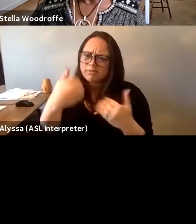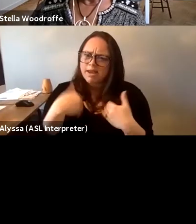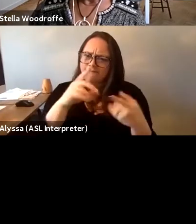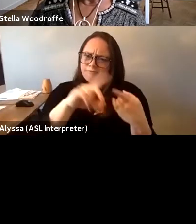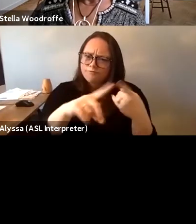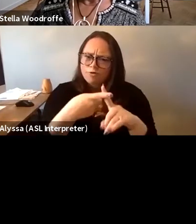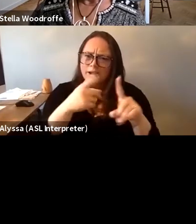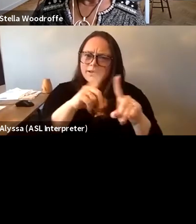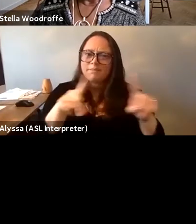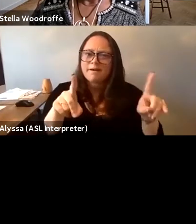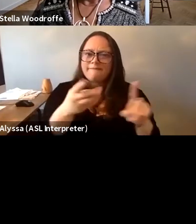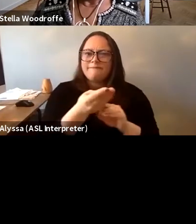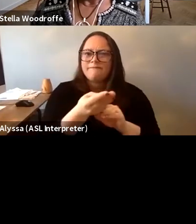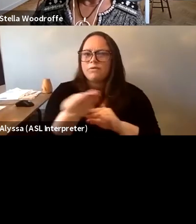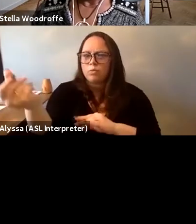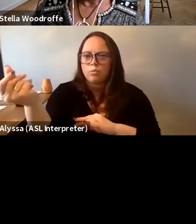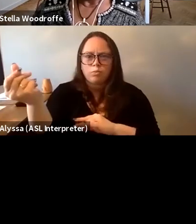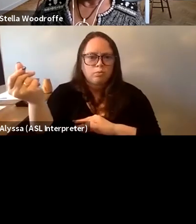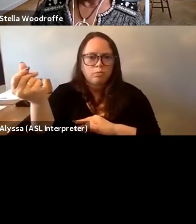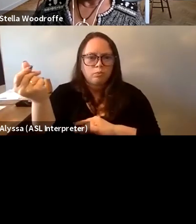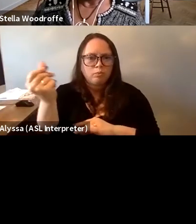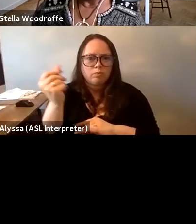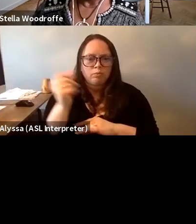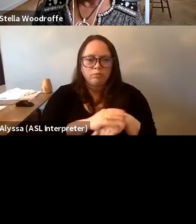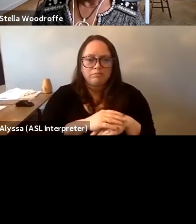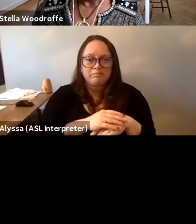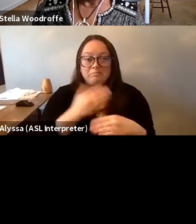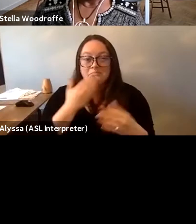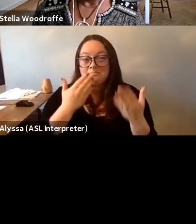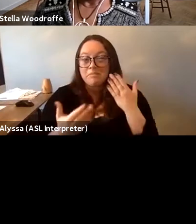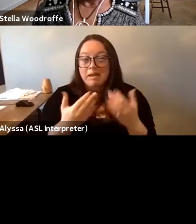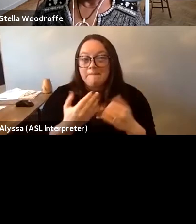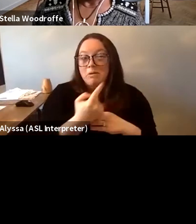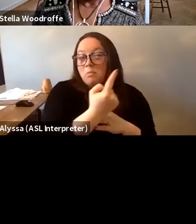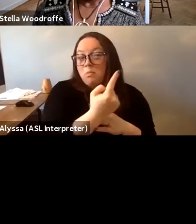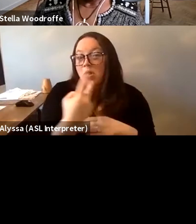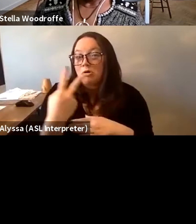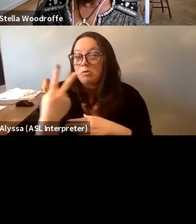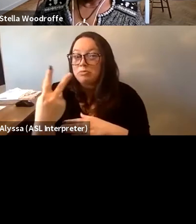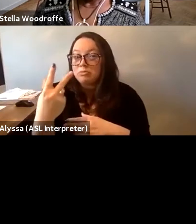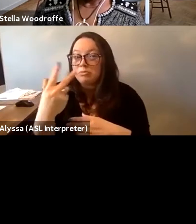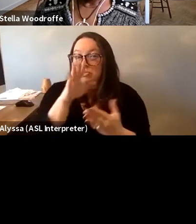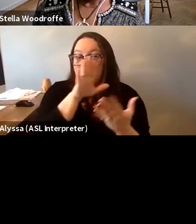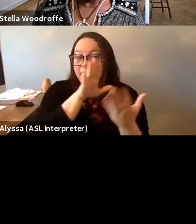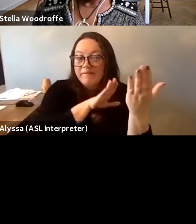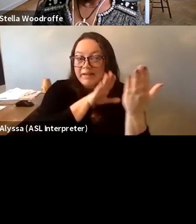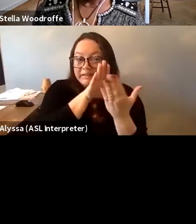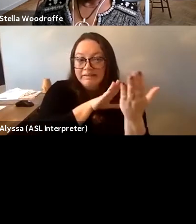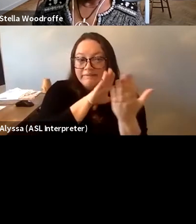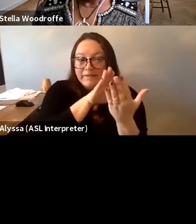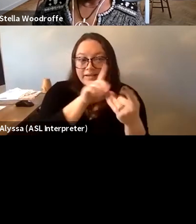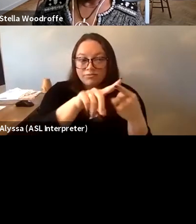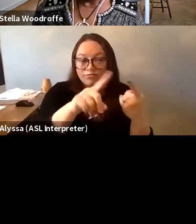one or two face to face friends, most of all of his friends are,